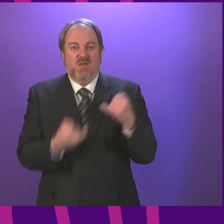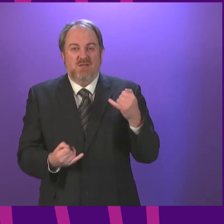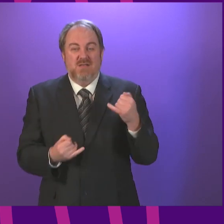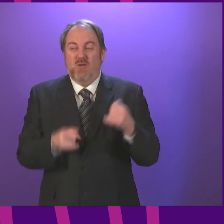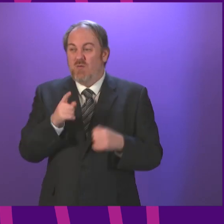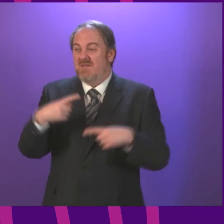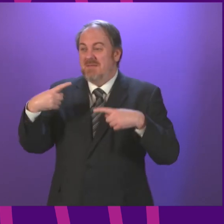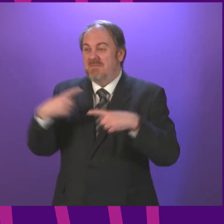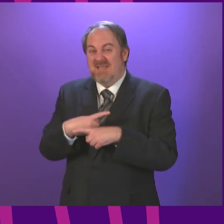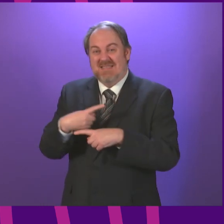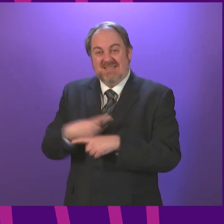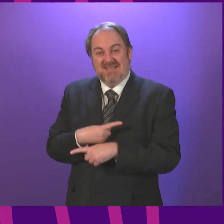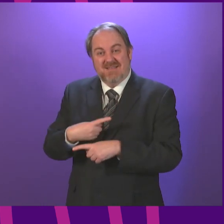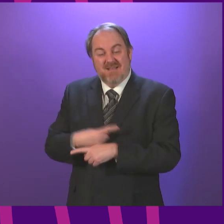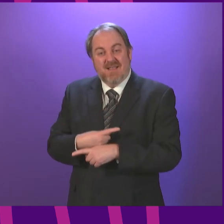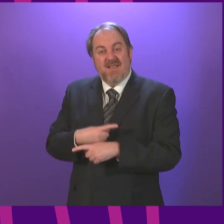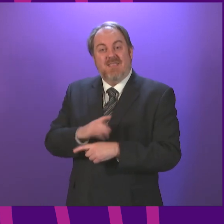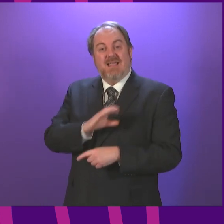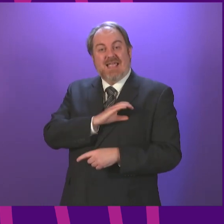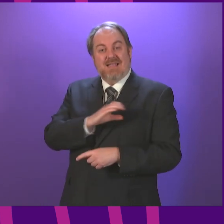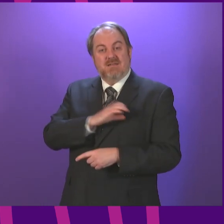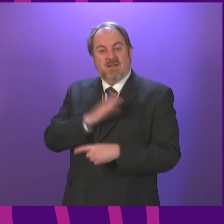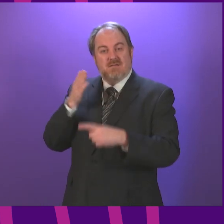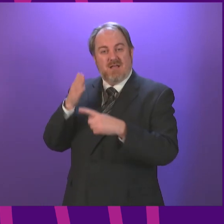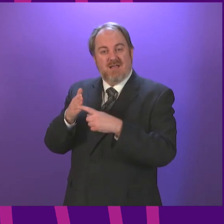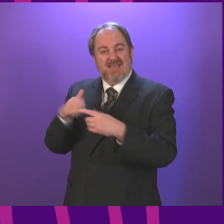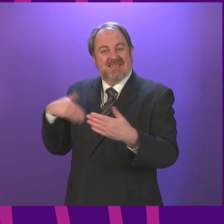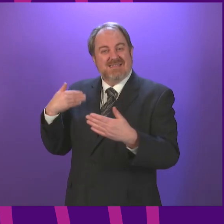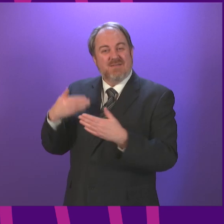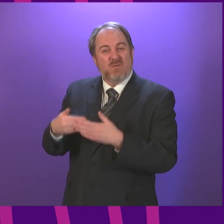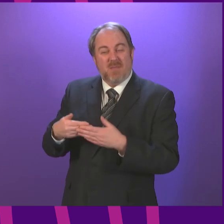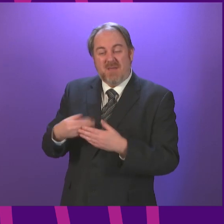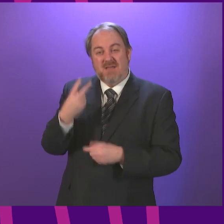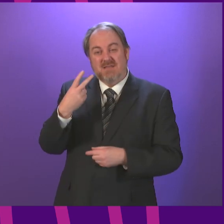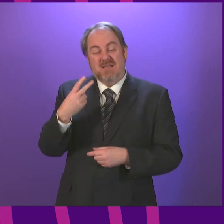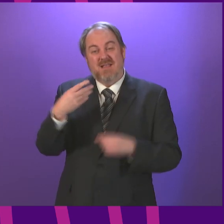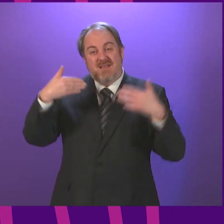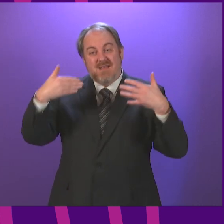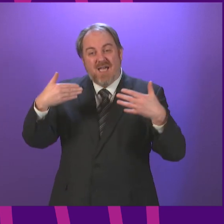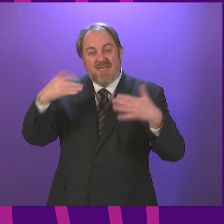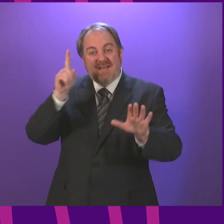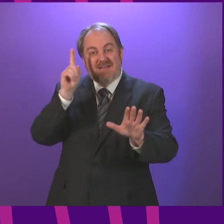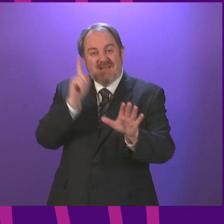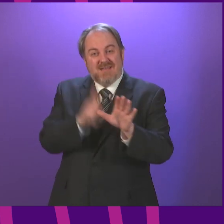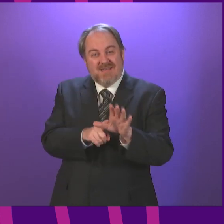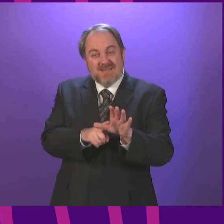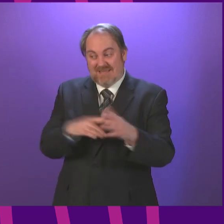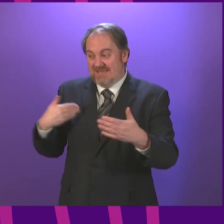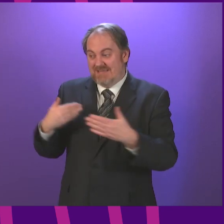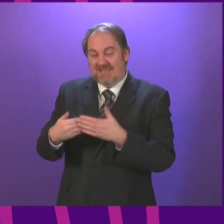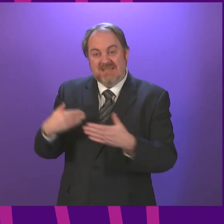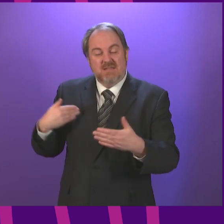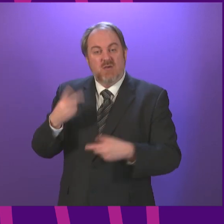target since 2012—nine years. Nicola Sturgeon has failed to meet that target for the entire